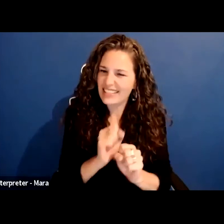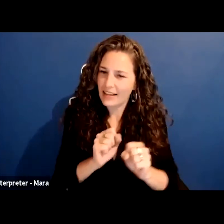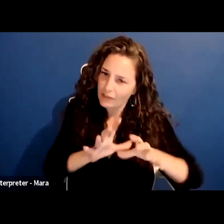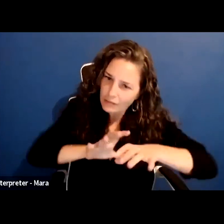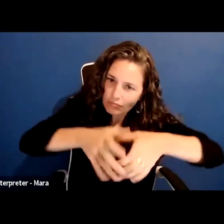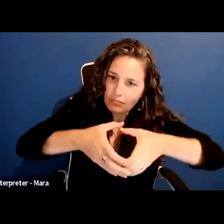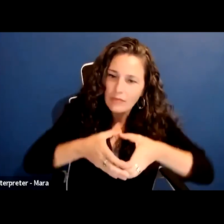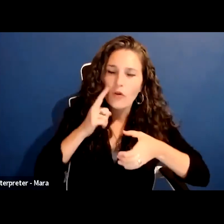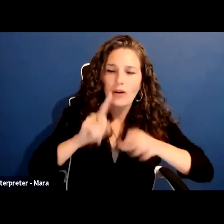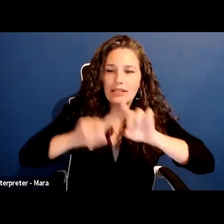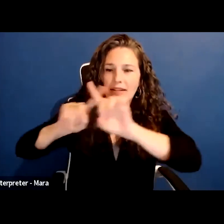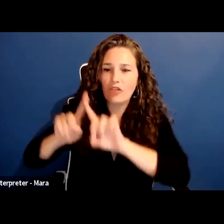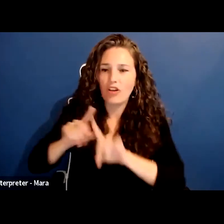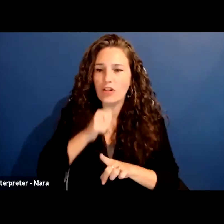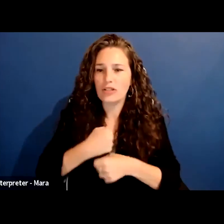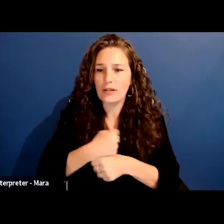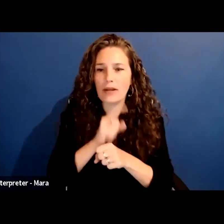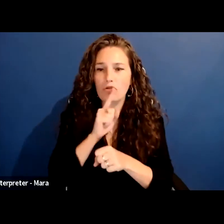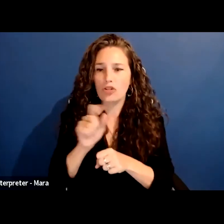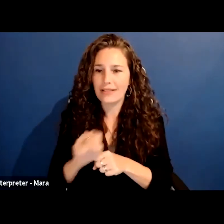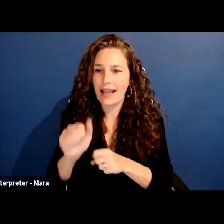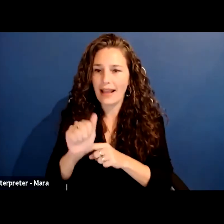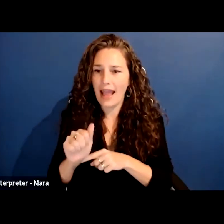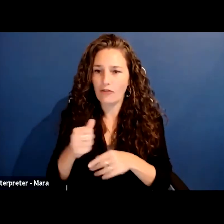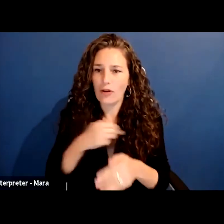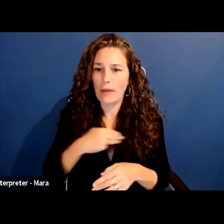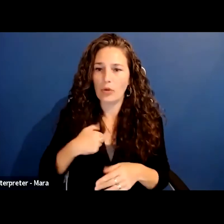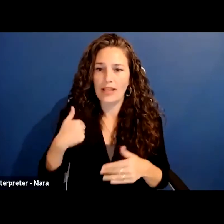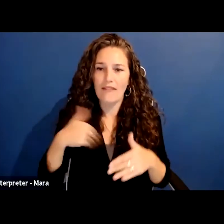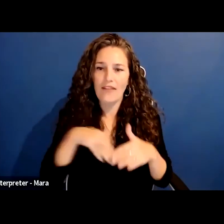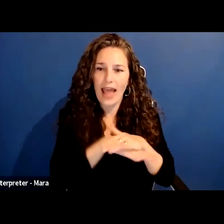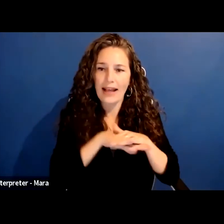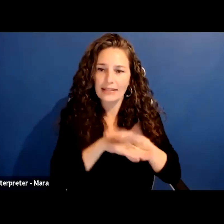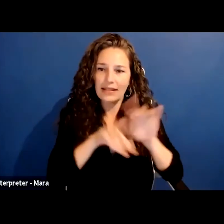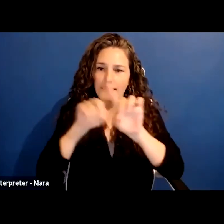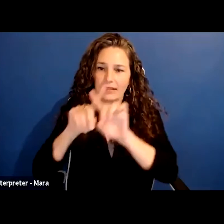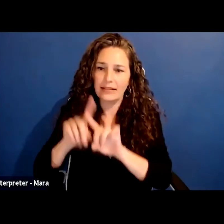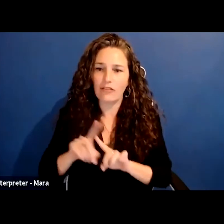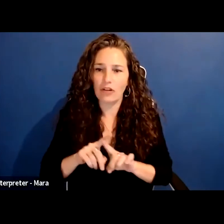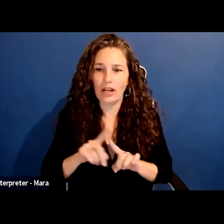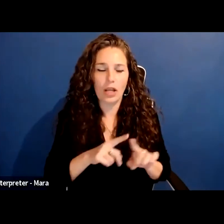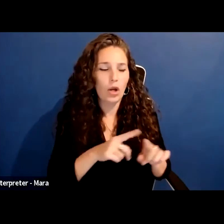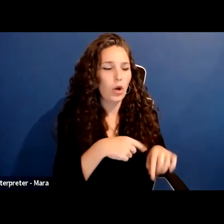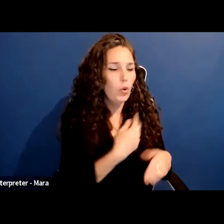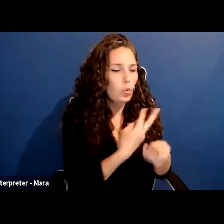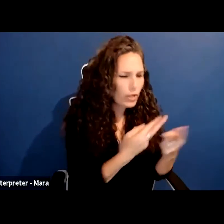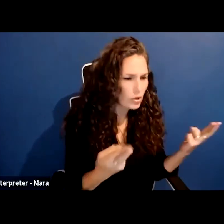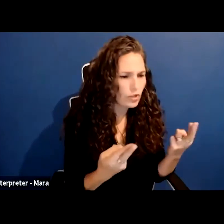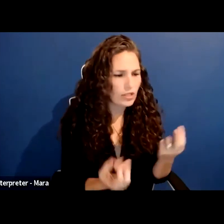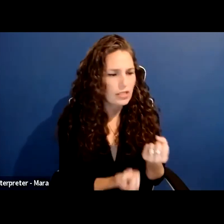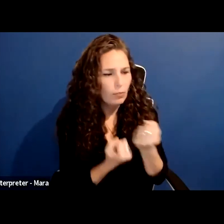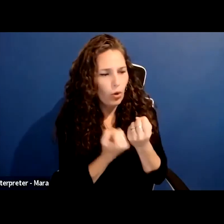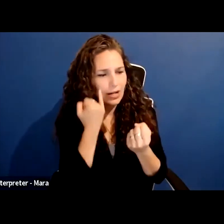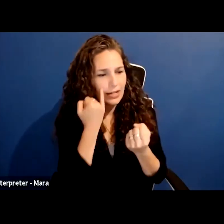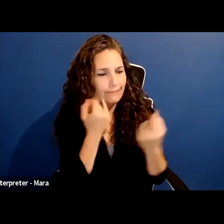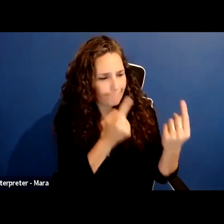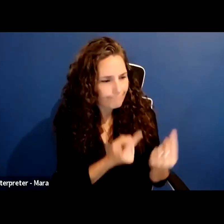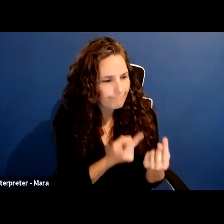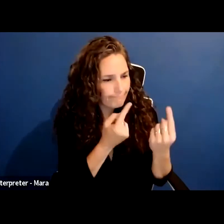to ensure that SAG-AFTRA members have access to resources and support in times of need. To introduce our presenters,